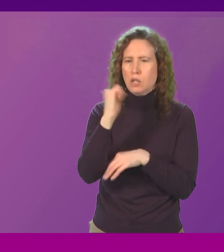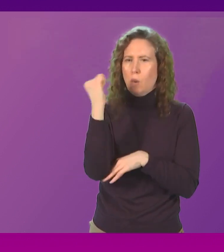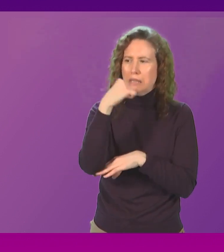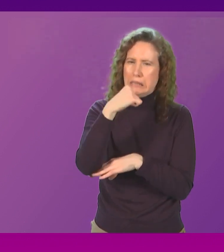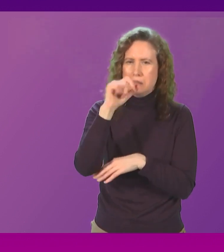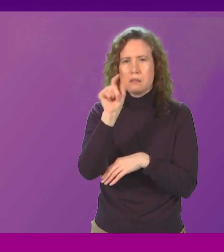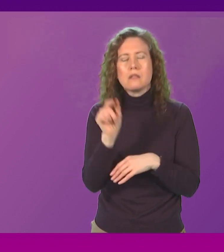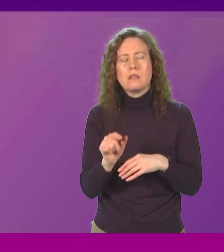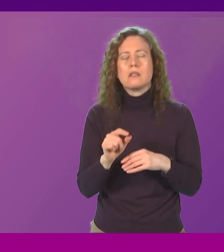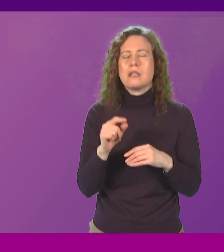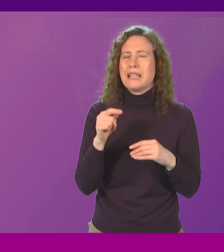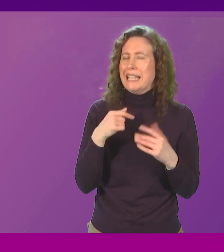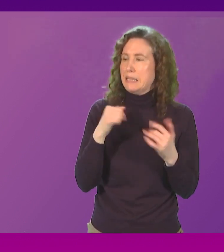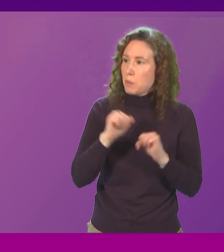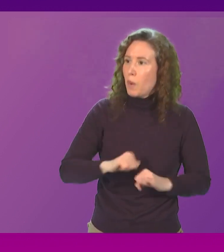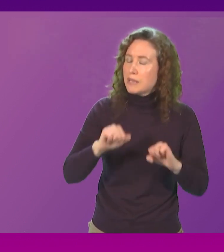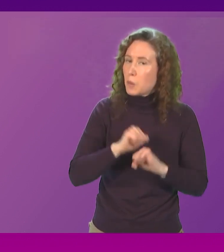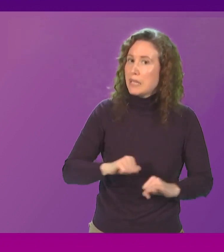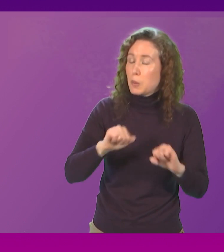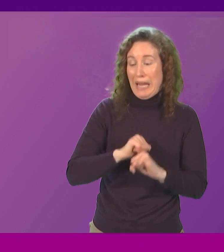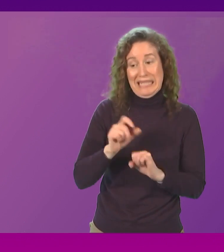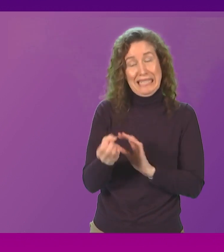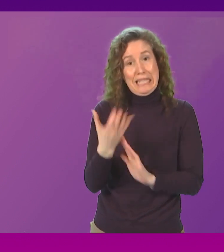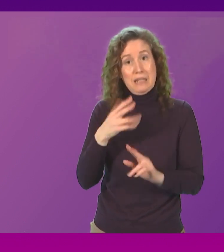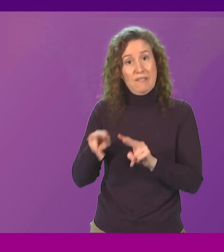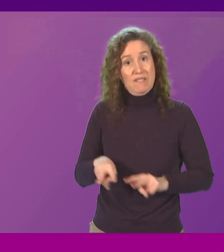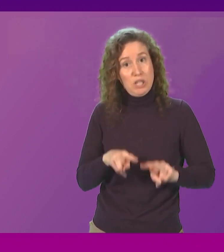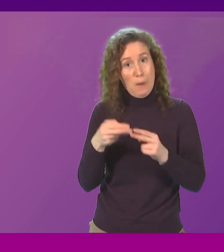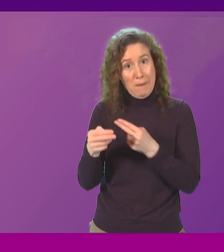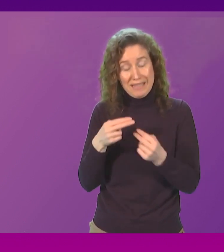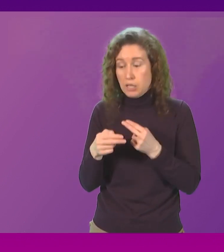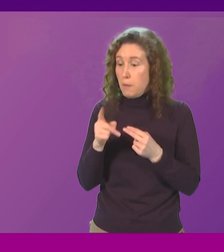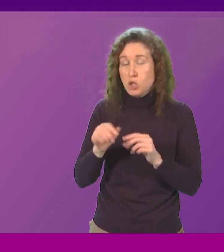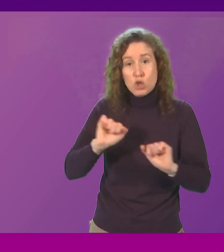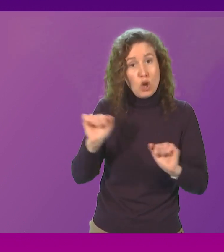Desperate for help, Harvey sent the First Minister a video message, but she has not yet replied.